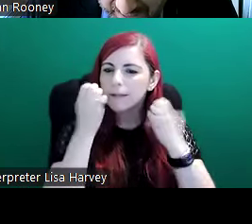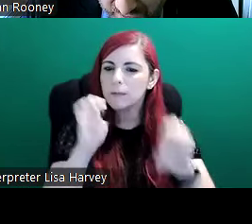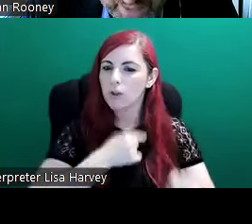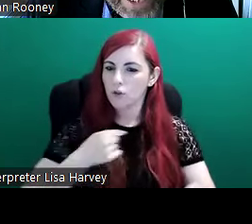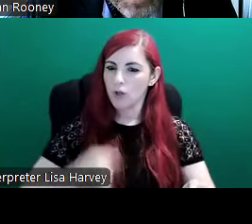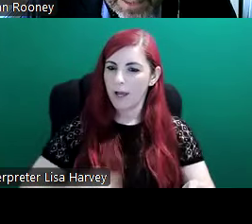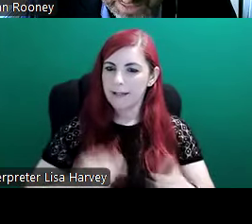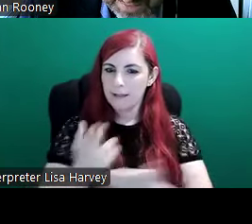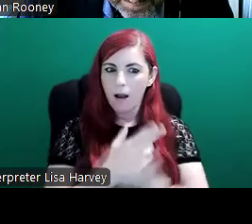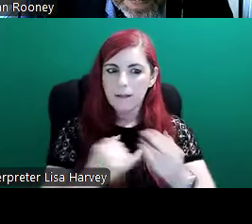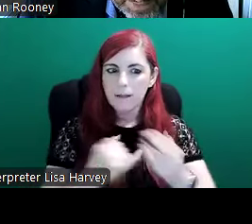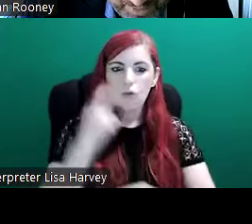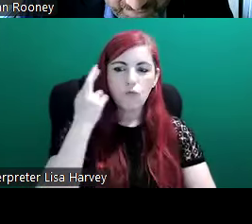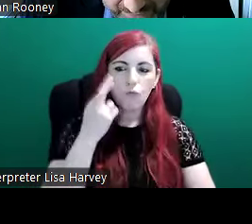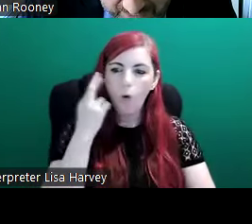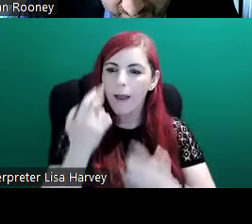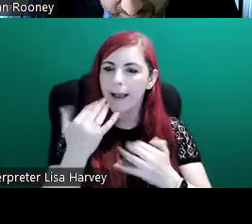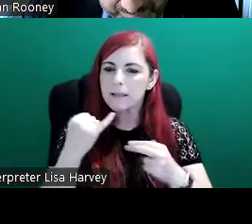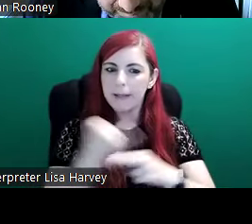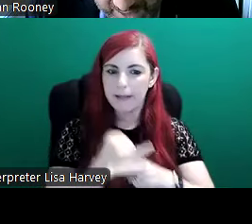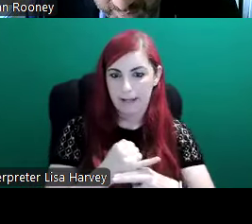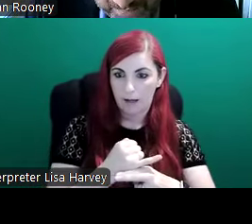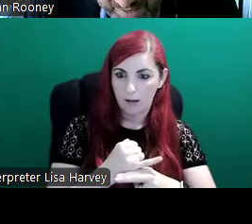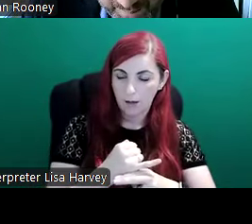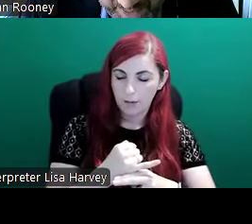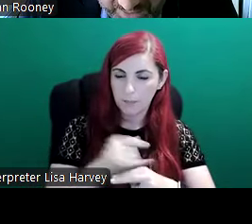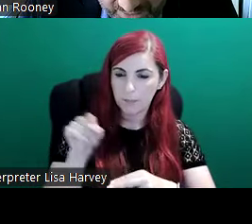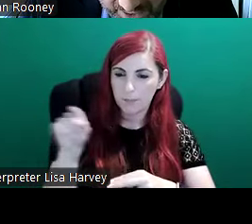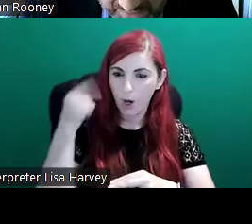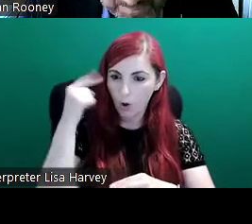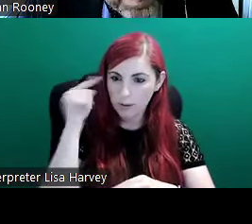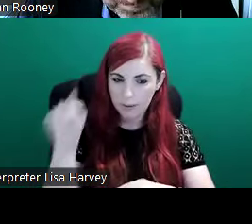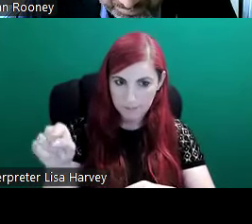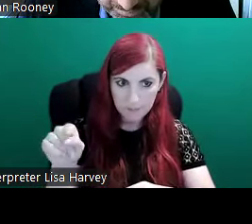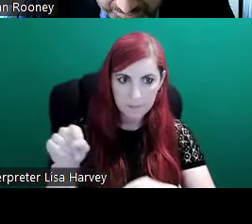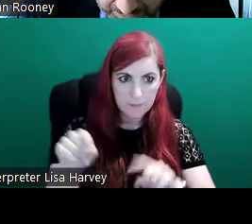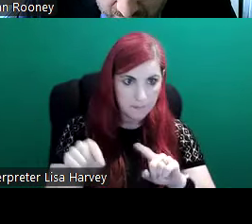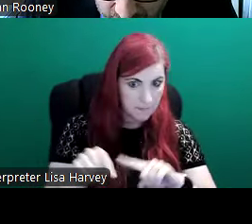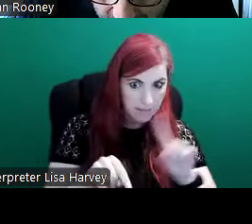the Royal Academy in London, for example, had a profound impact on Jellett. Shortly